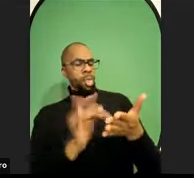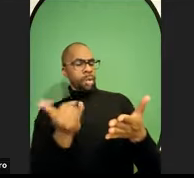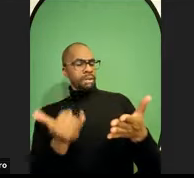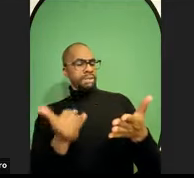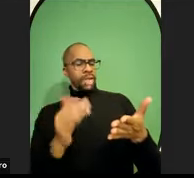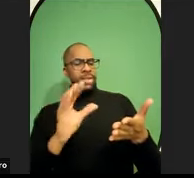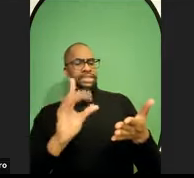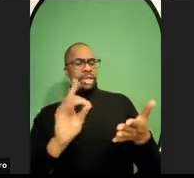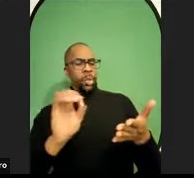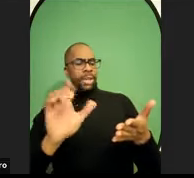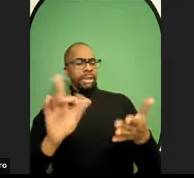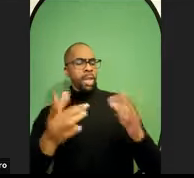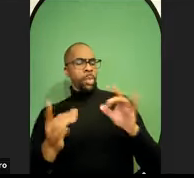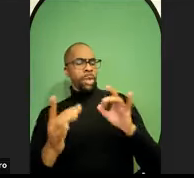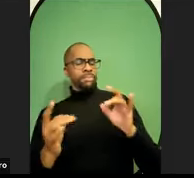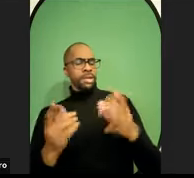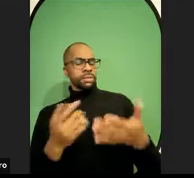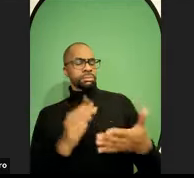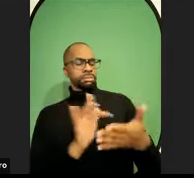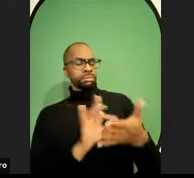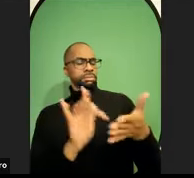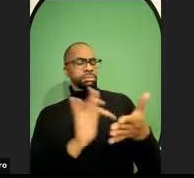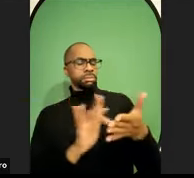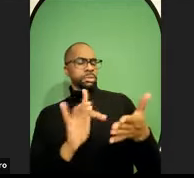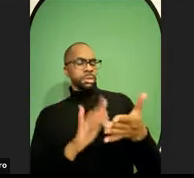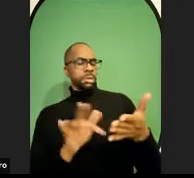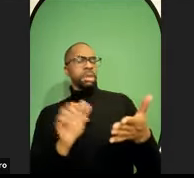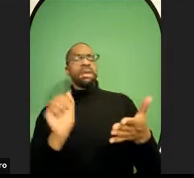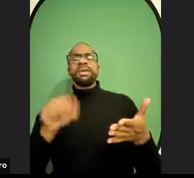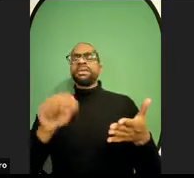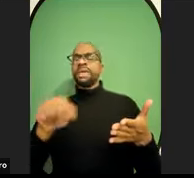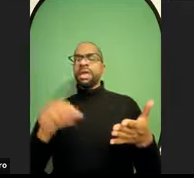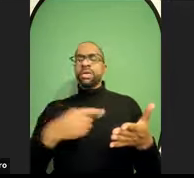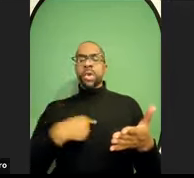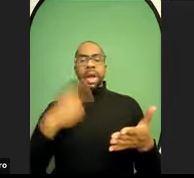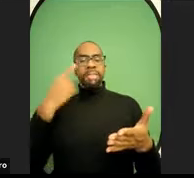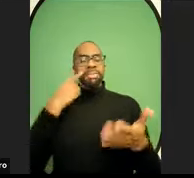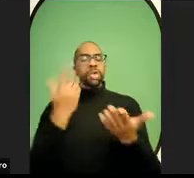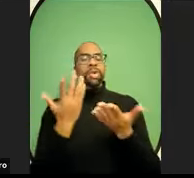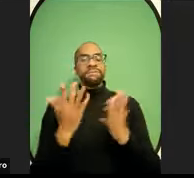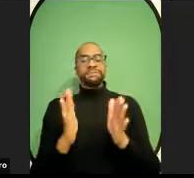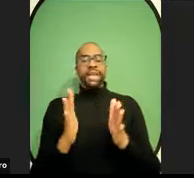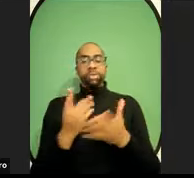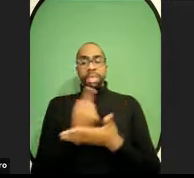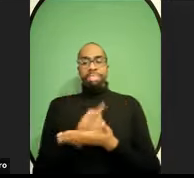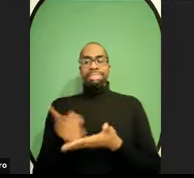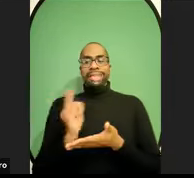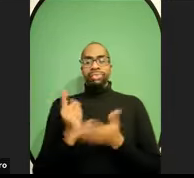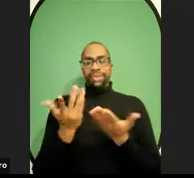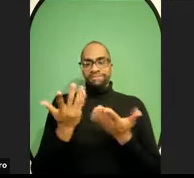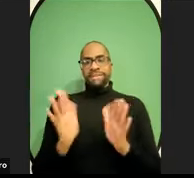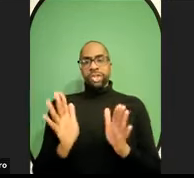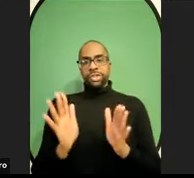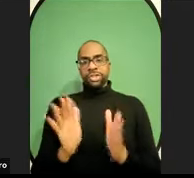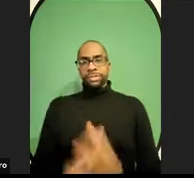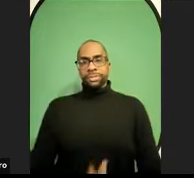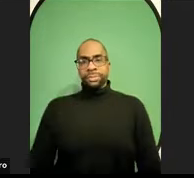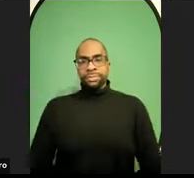looking at up at the. on the day the deal he was sorry now. now and, yeah, they I think they just yeah they I think they just wrapped up these.